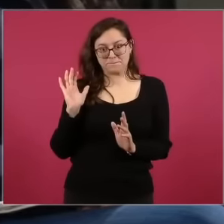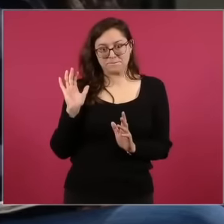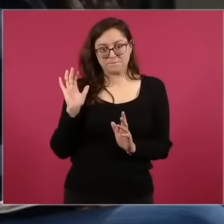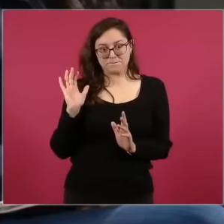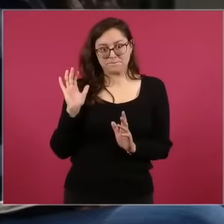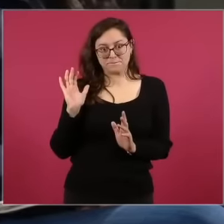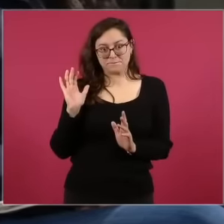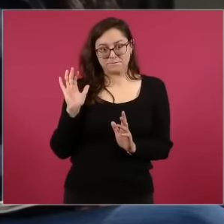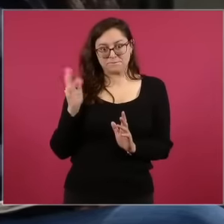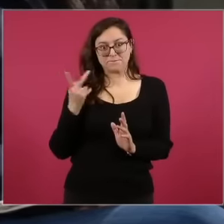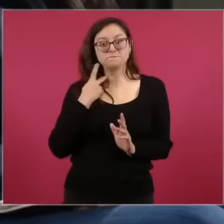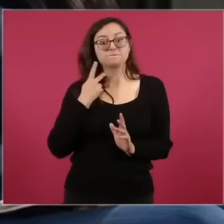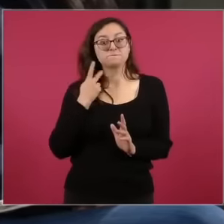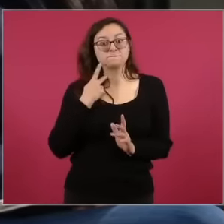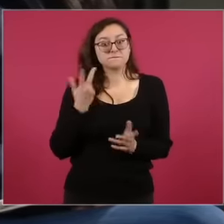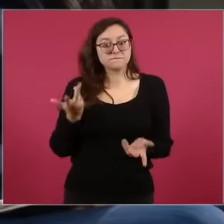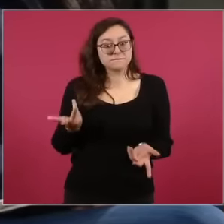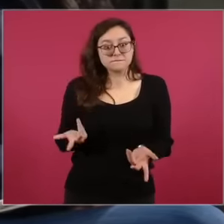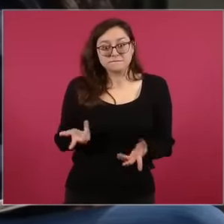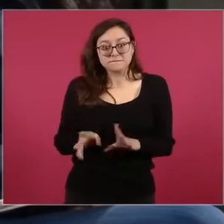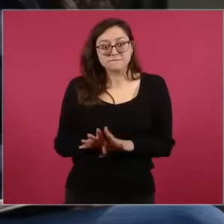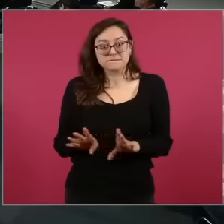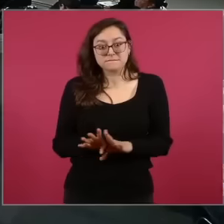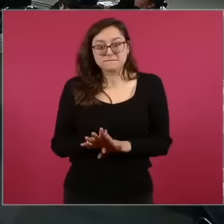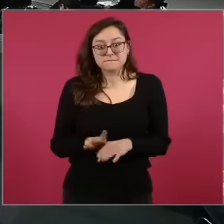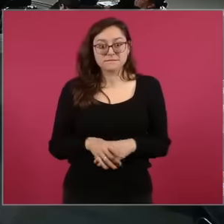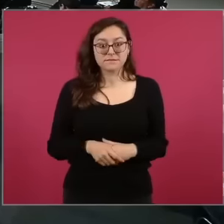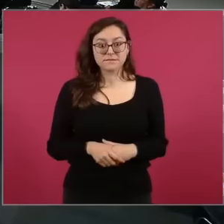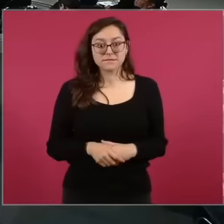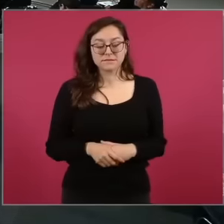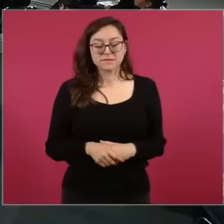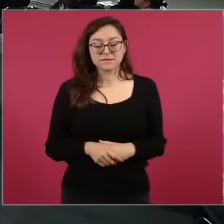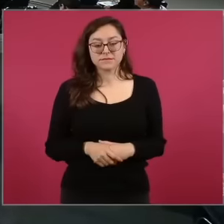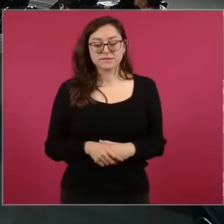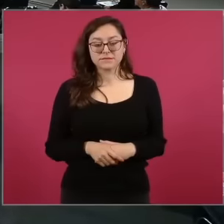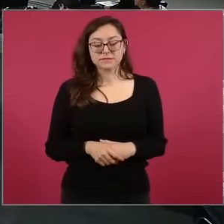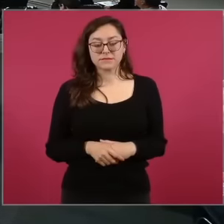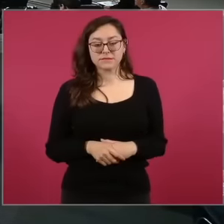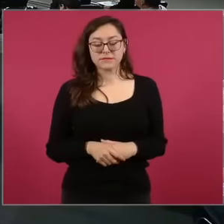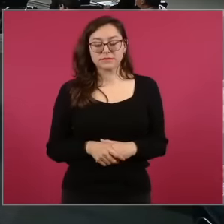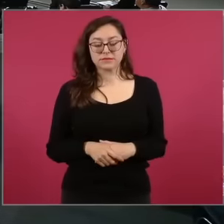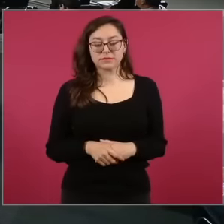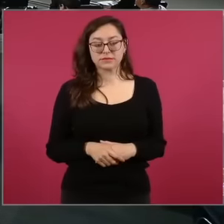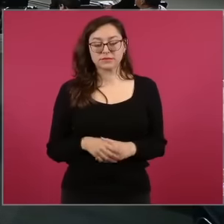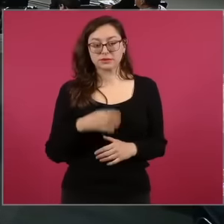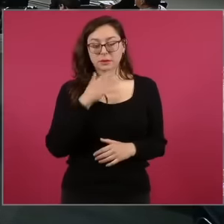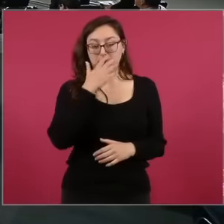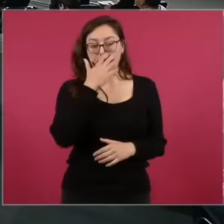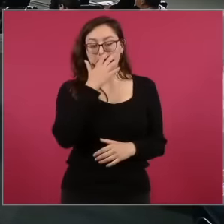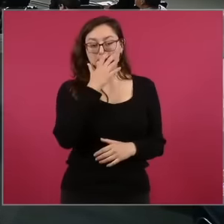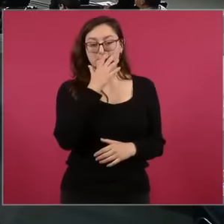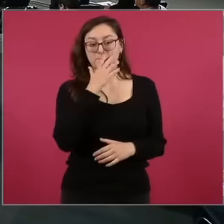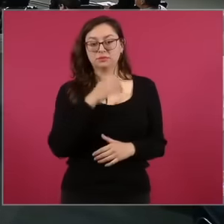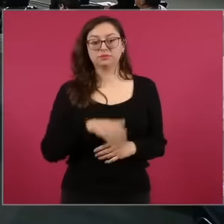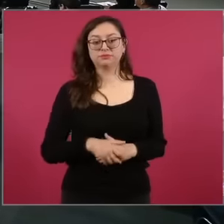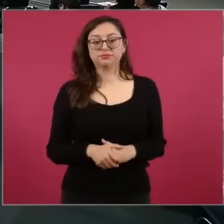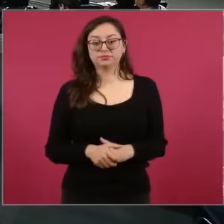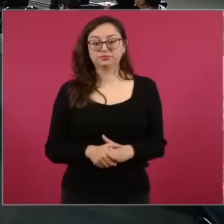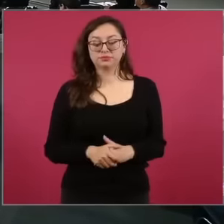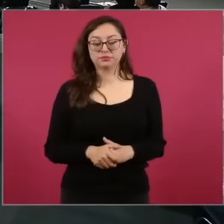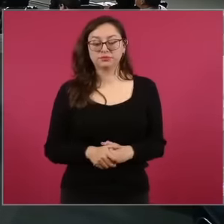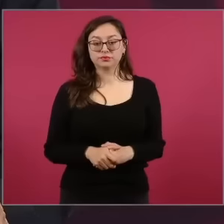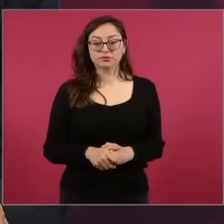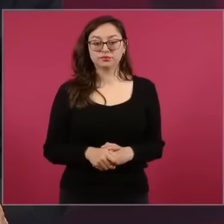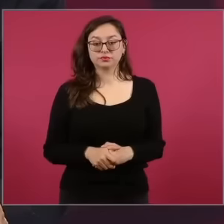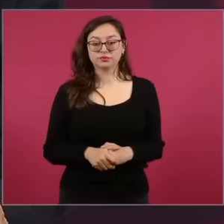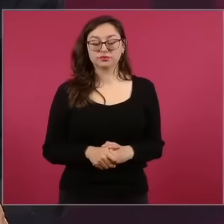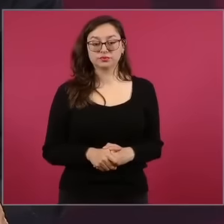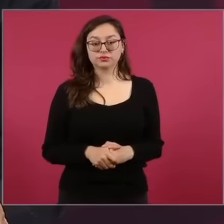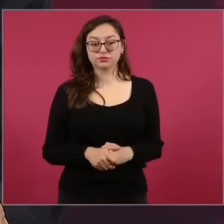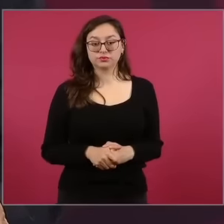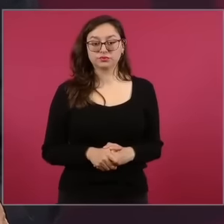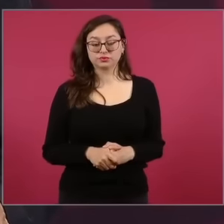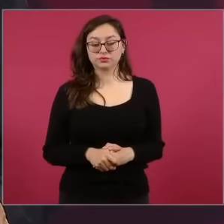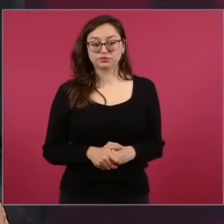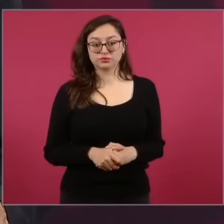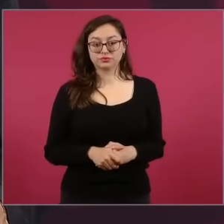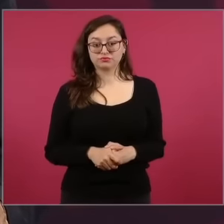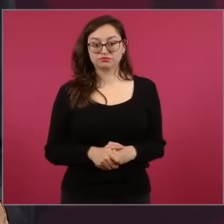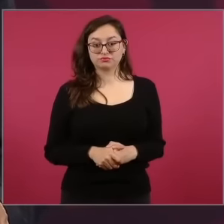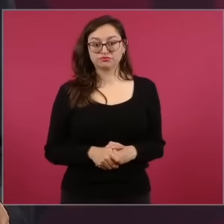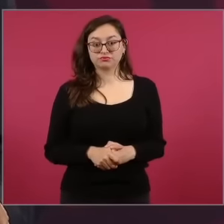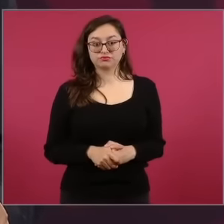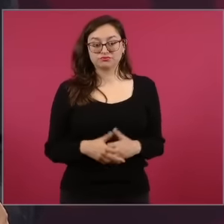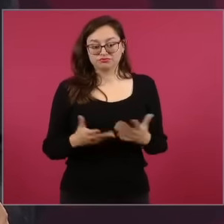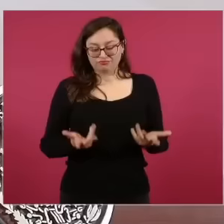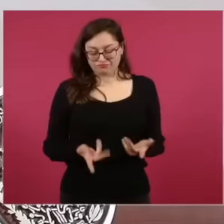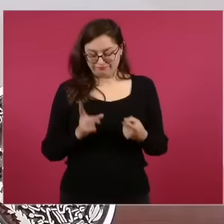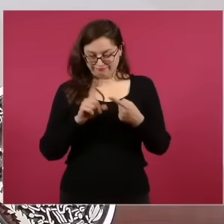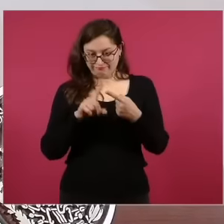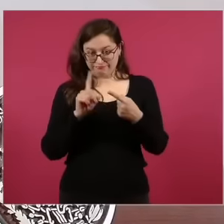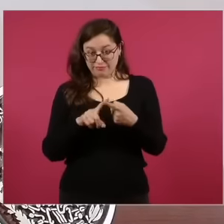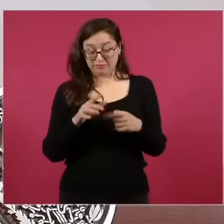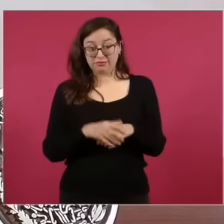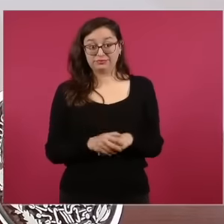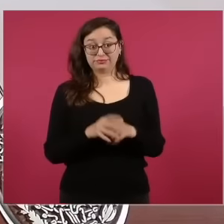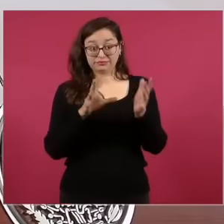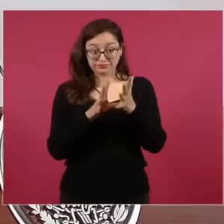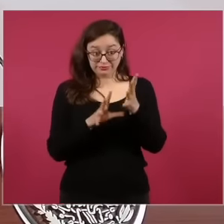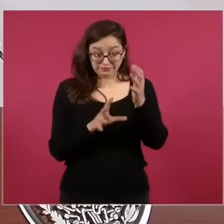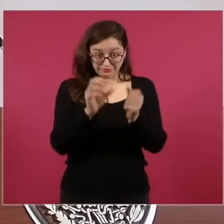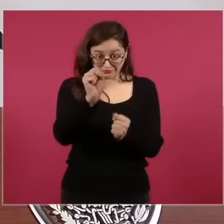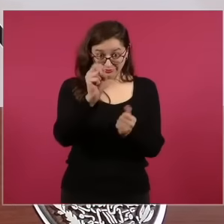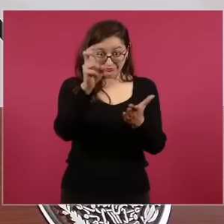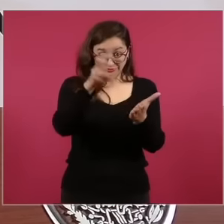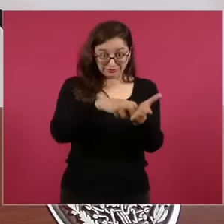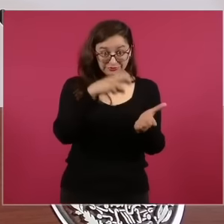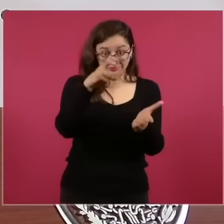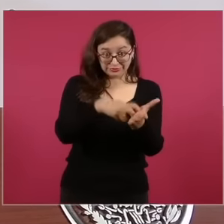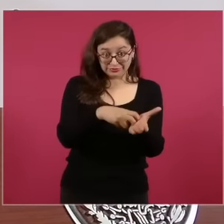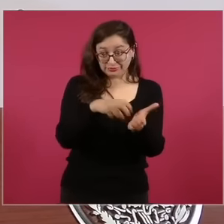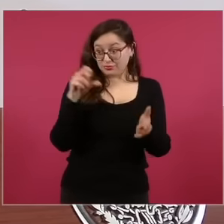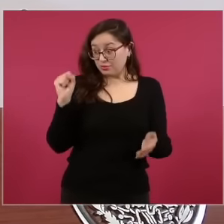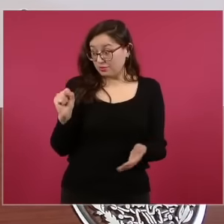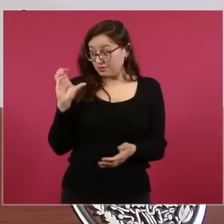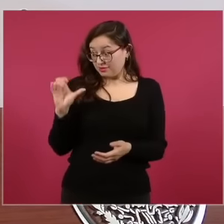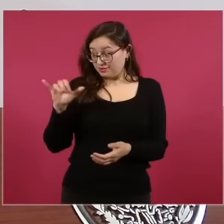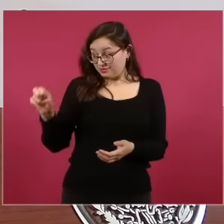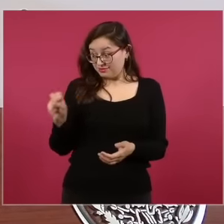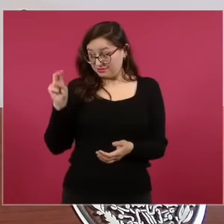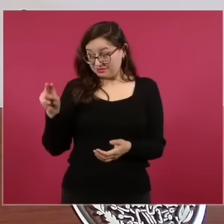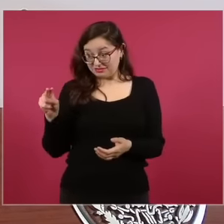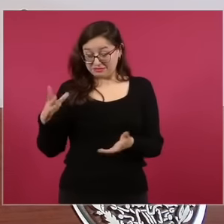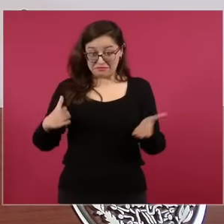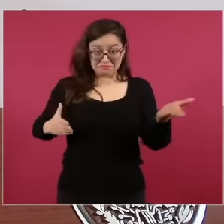political things work well eh about the first thing Well there is no basis There is no legal means to stop